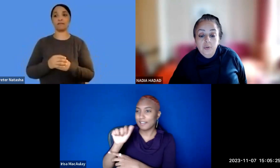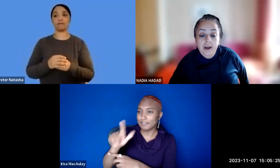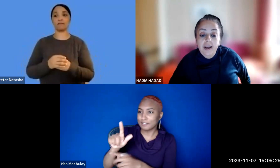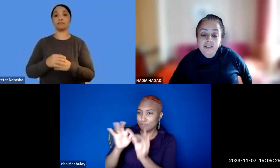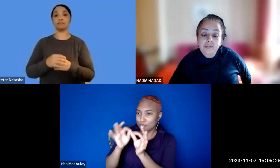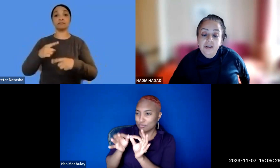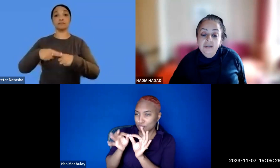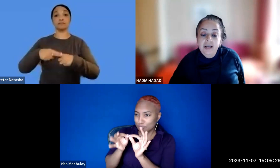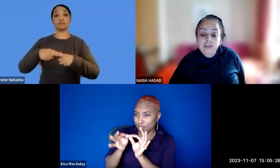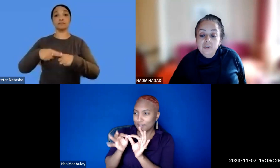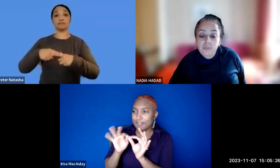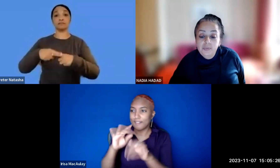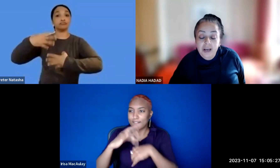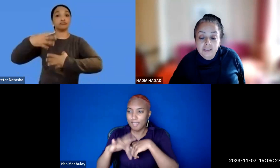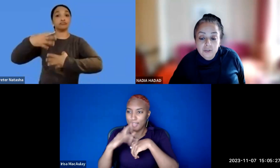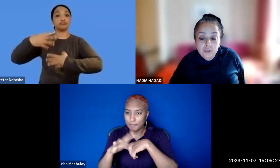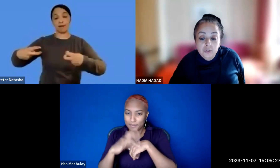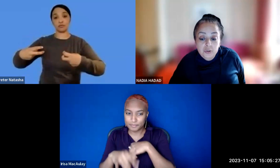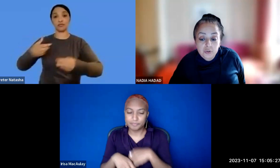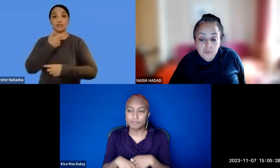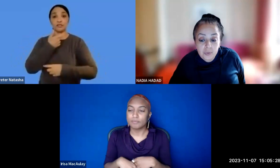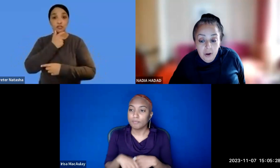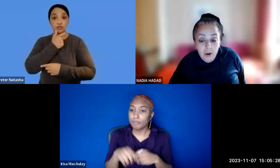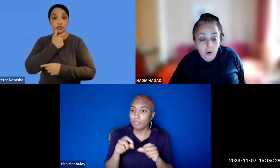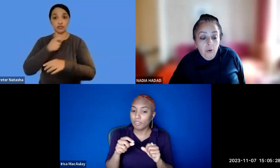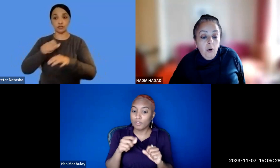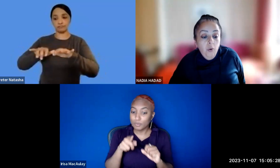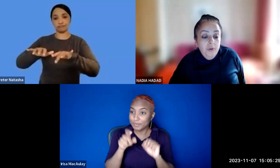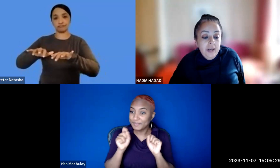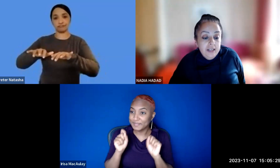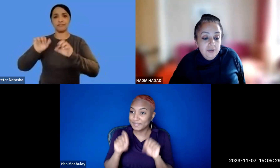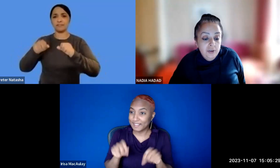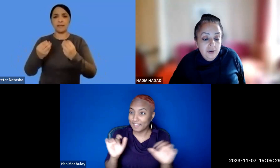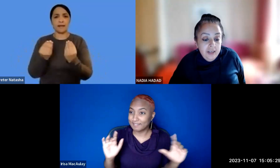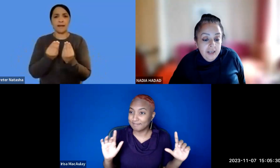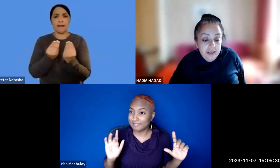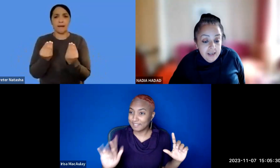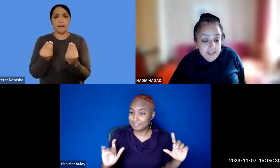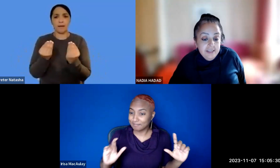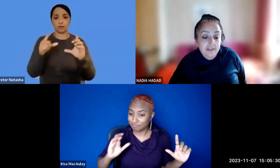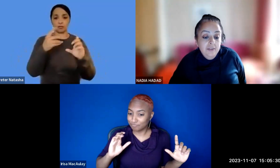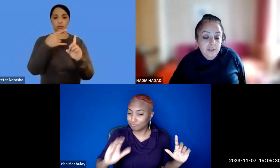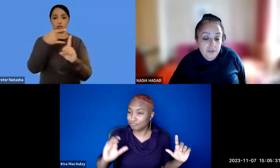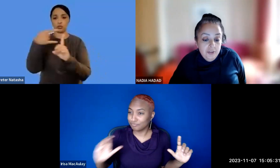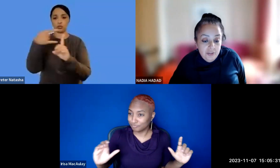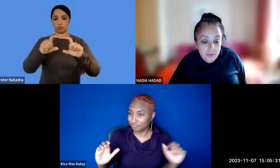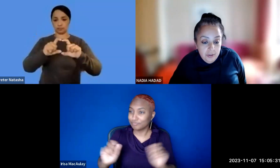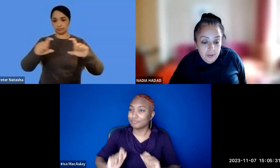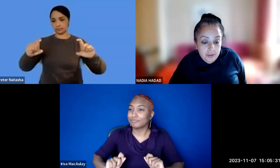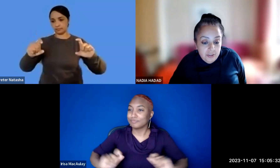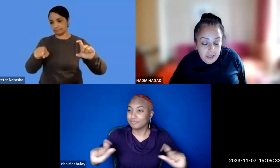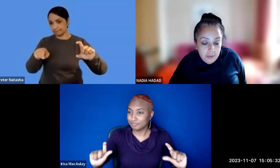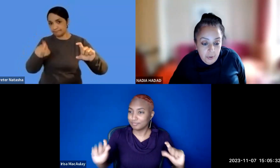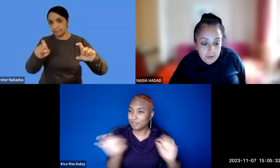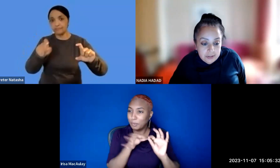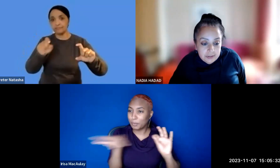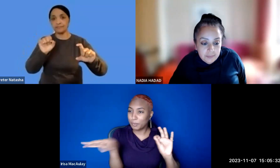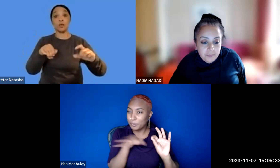Activate it as subtitles in Zoom or open the external link in the chatbox.